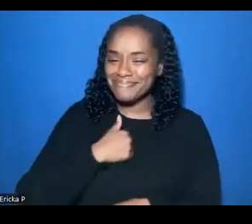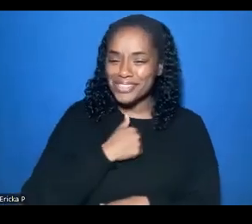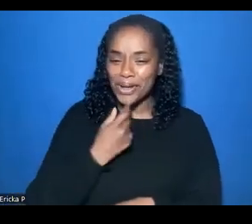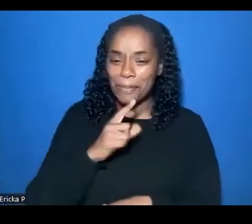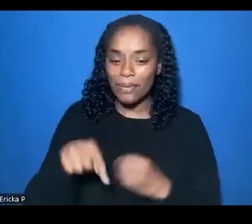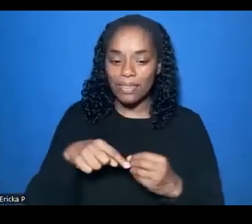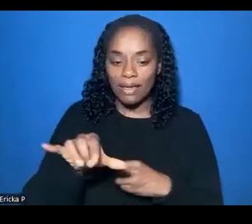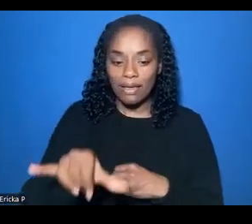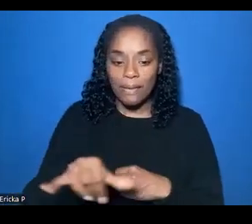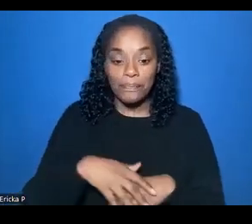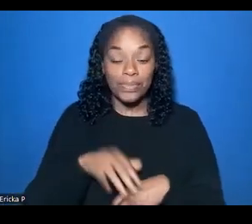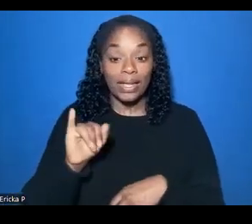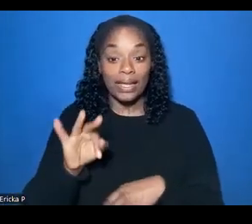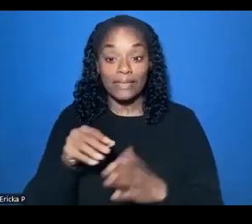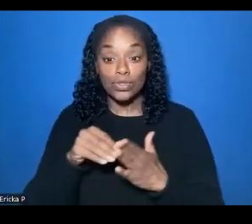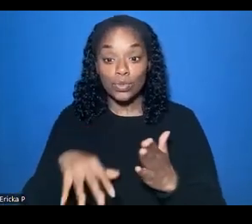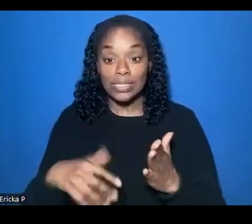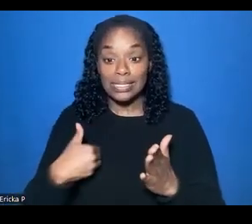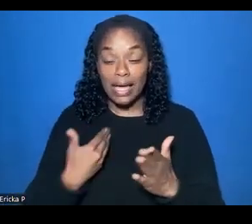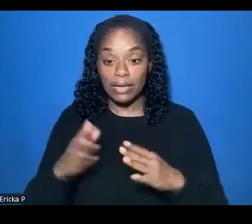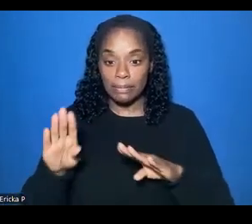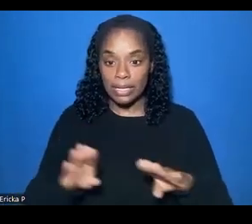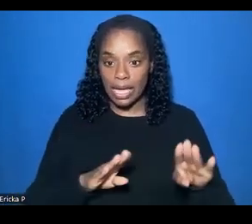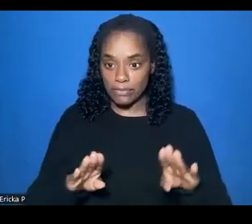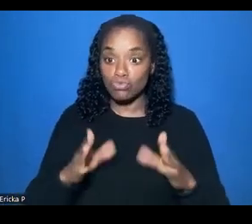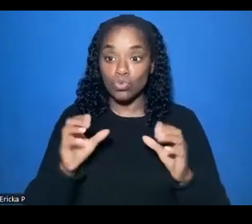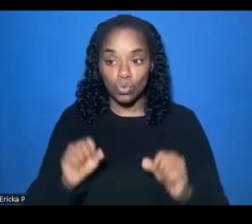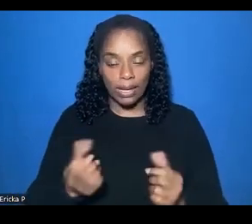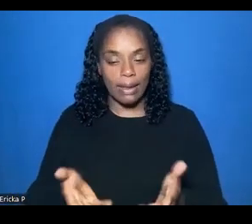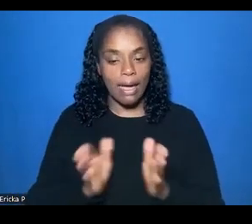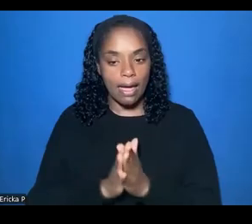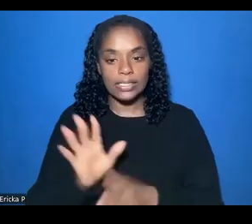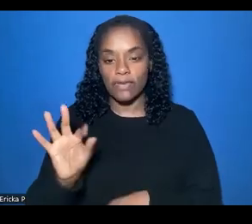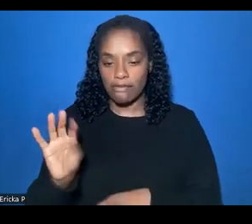But if the student is having behaviors, you can ask for the Functional Behavior Assessment.